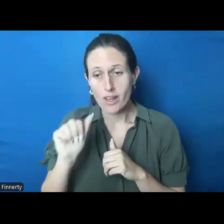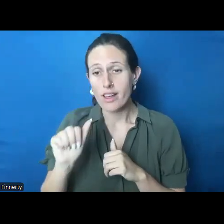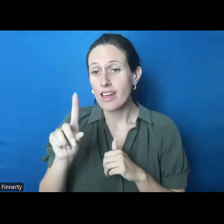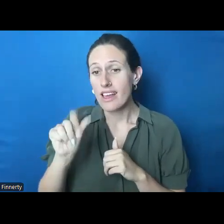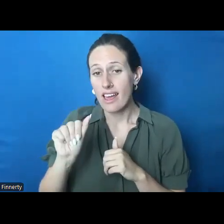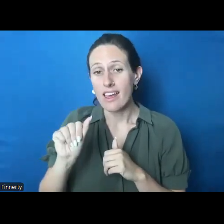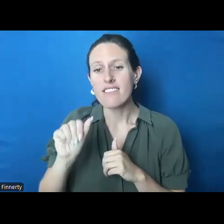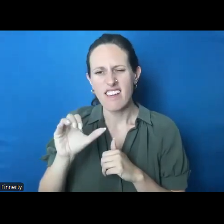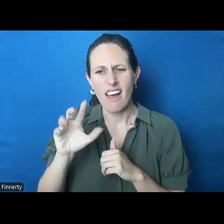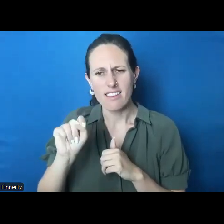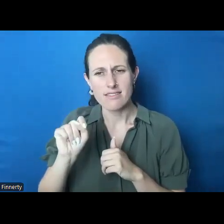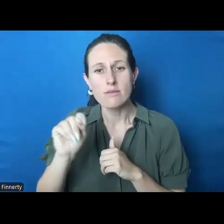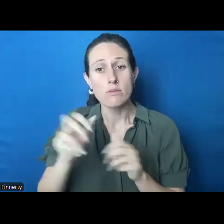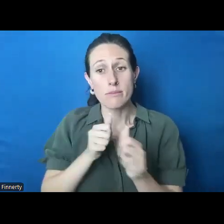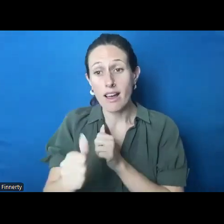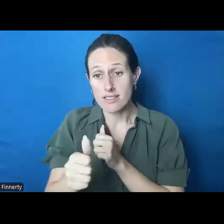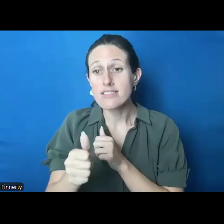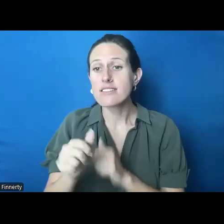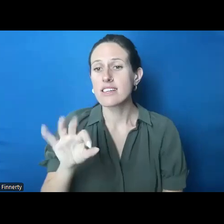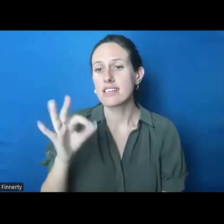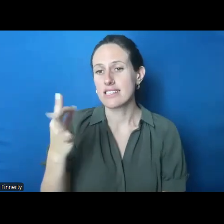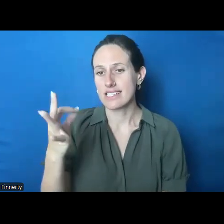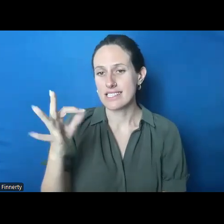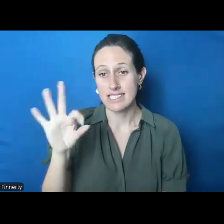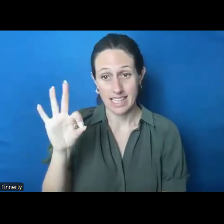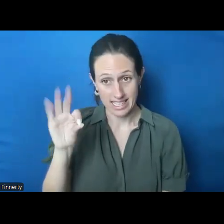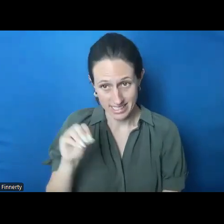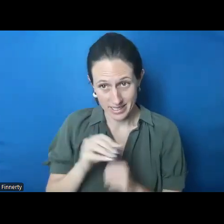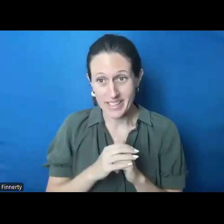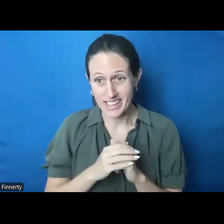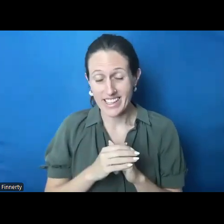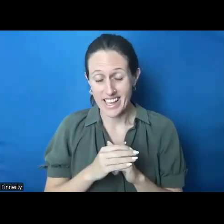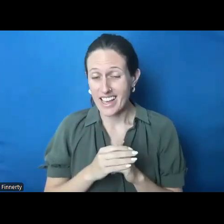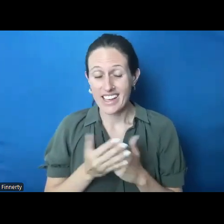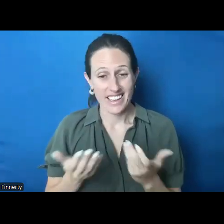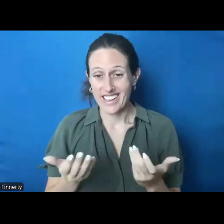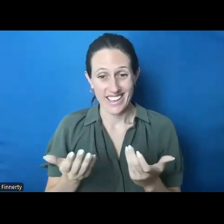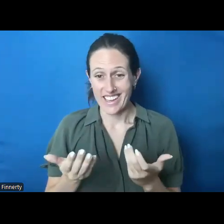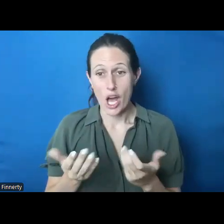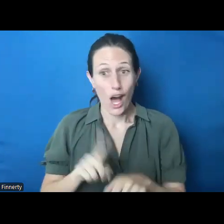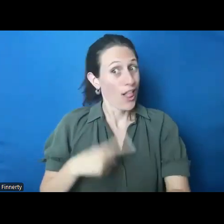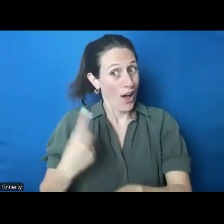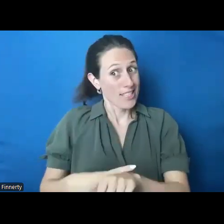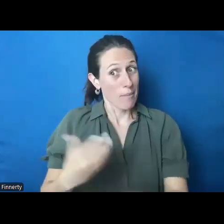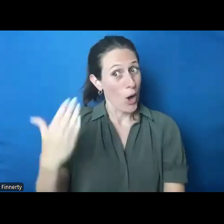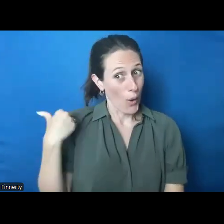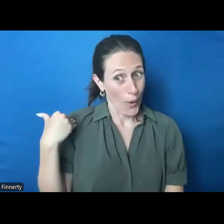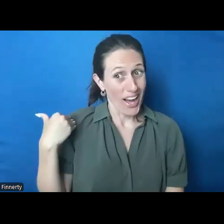passed in 1990 and that was a long time ago in